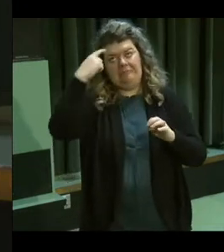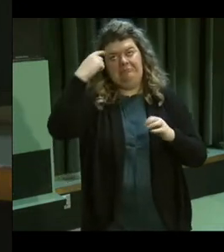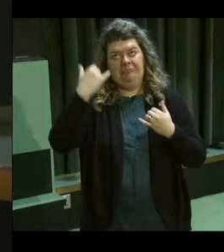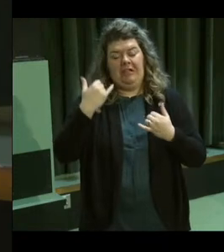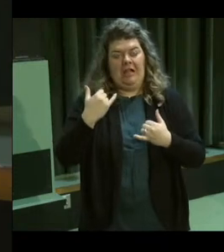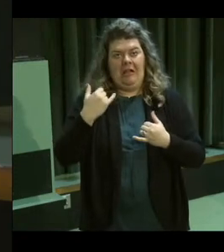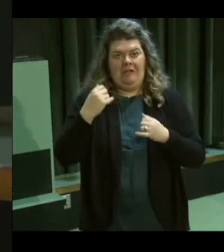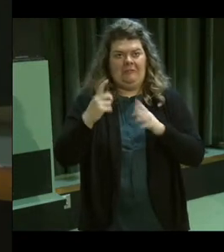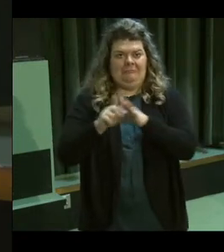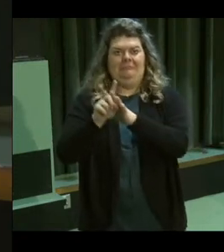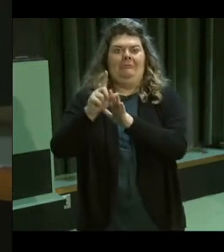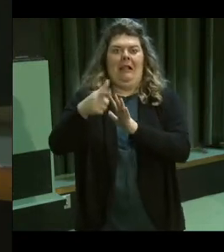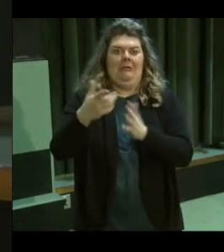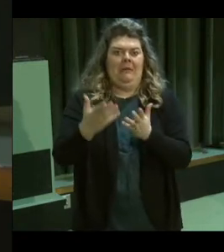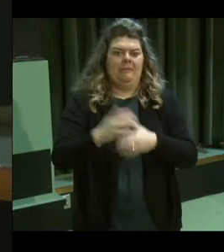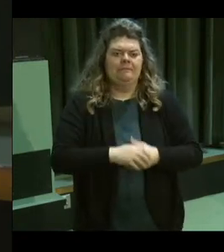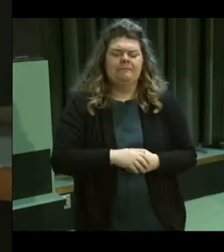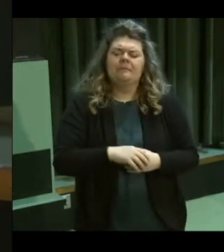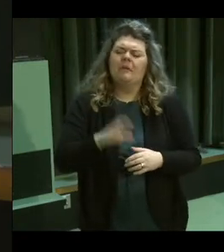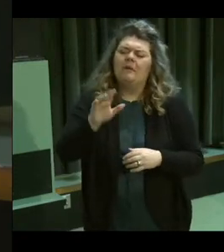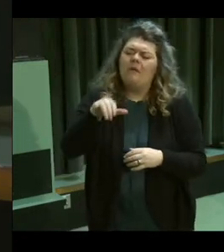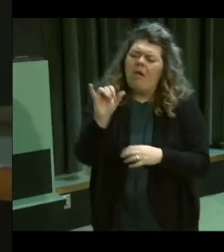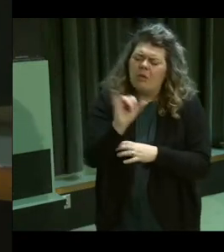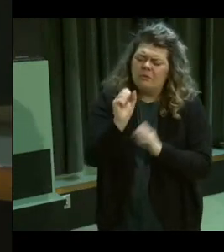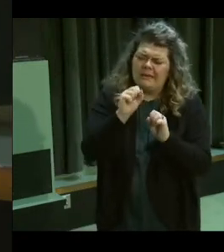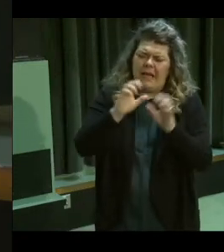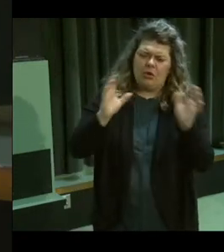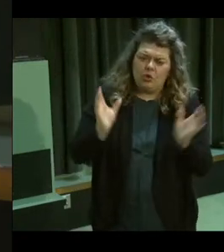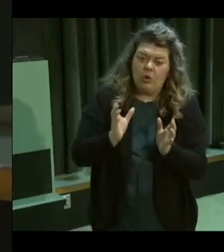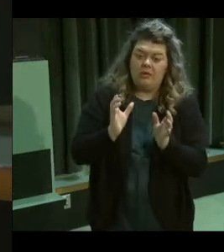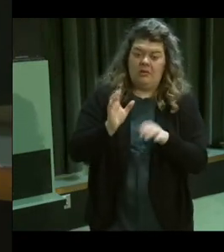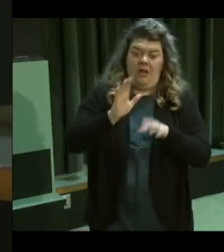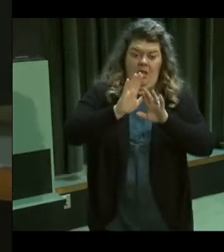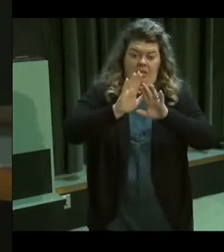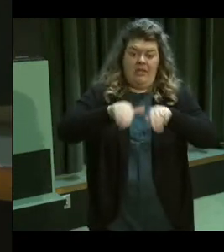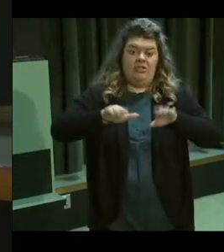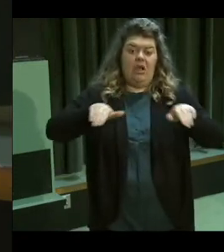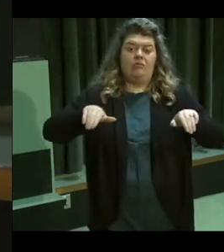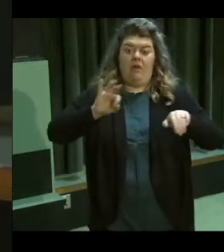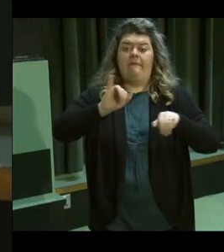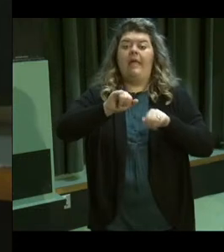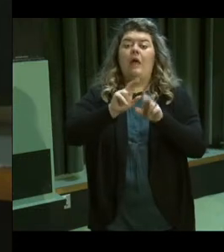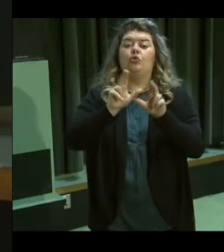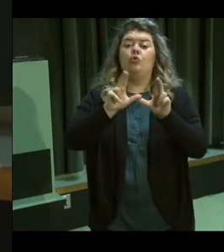that I can think of.